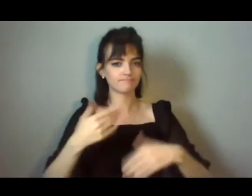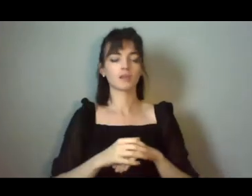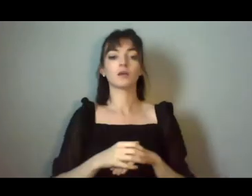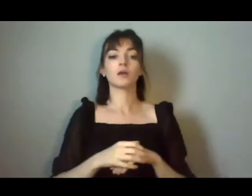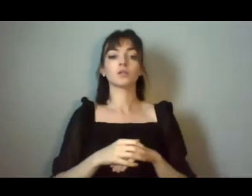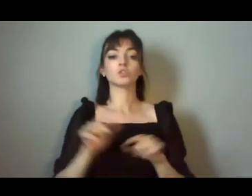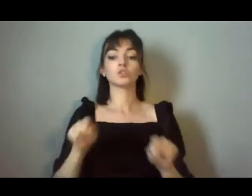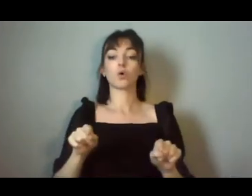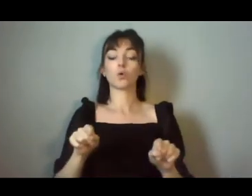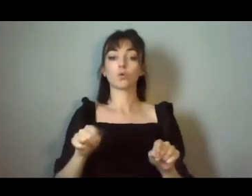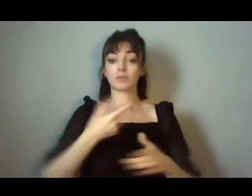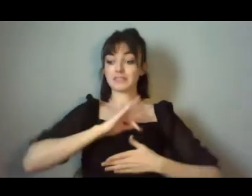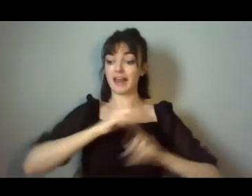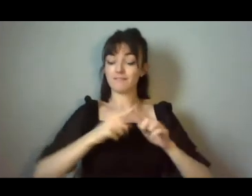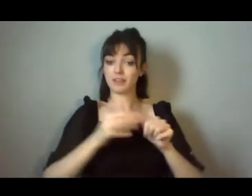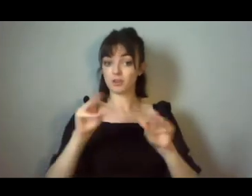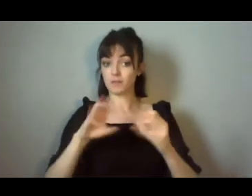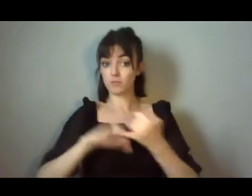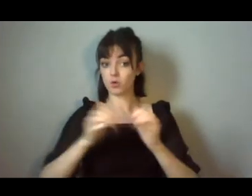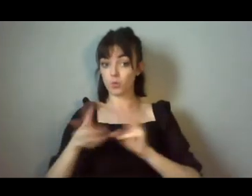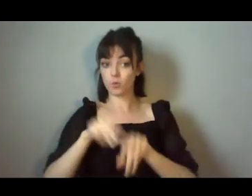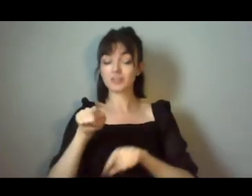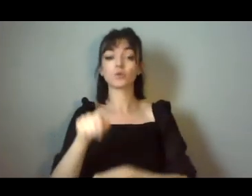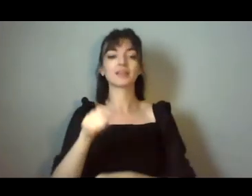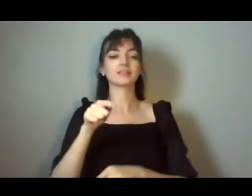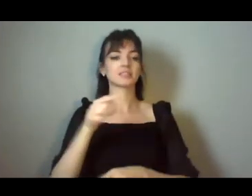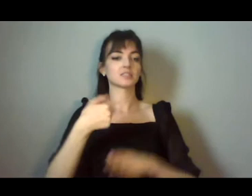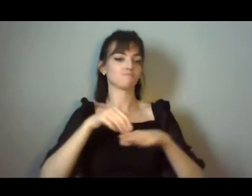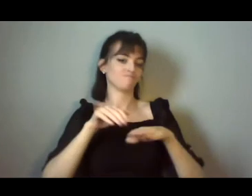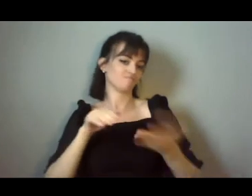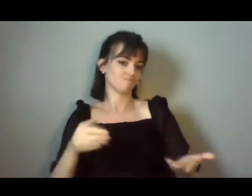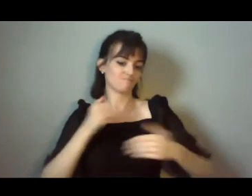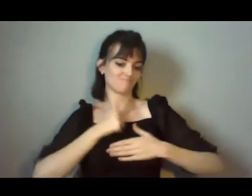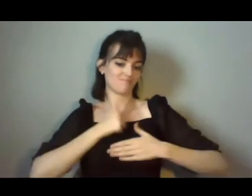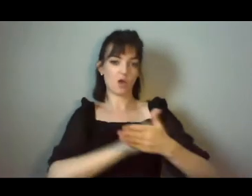I suppose where we would come from in terms of the impact on my own organisation. And I think just